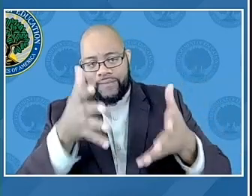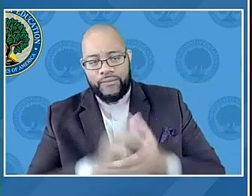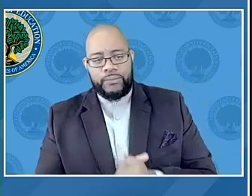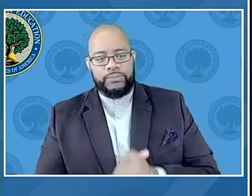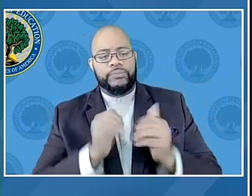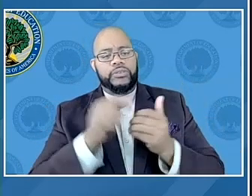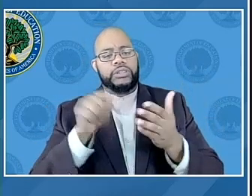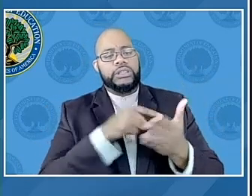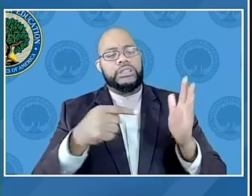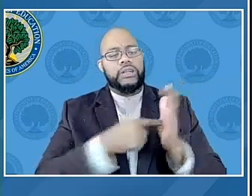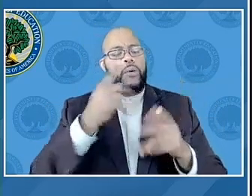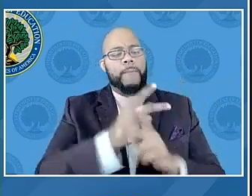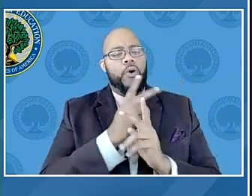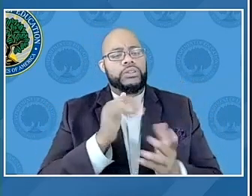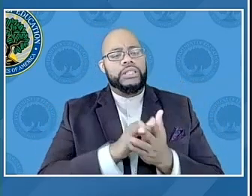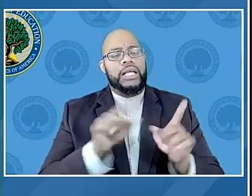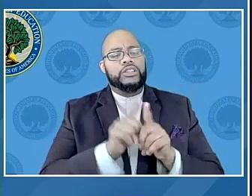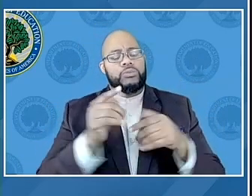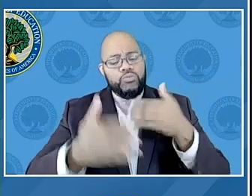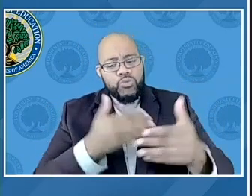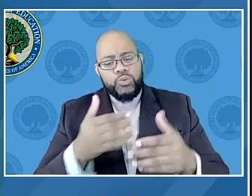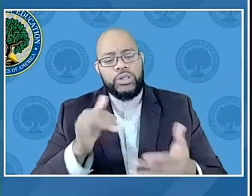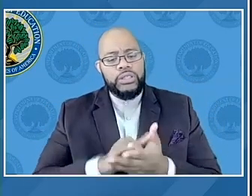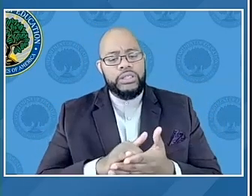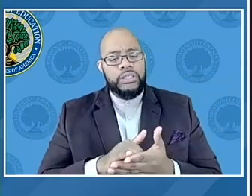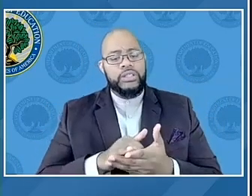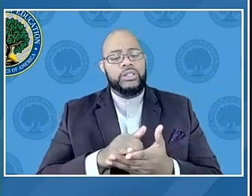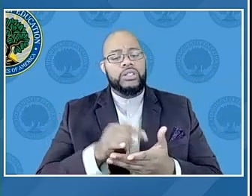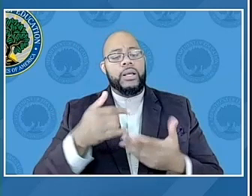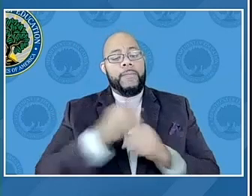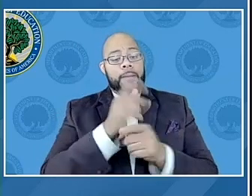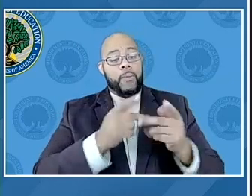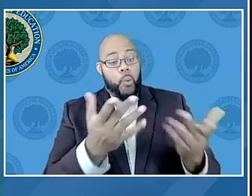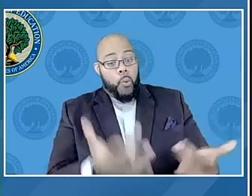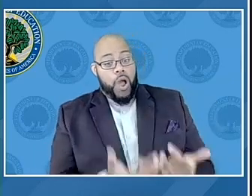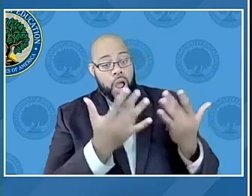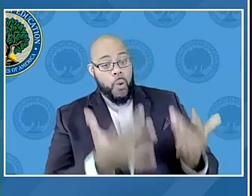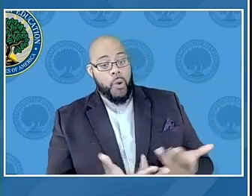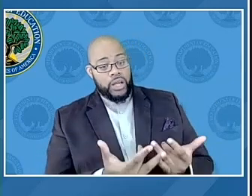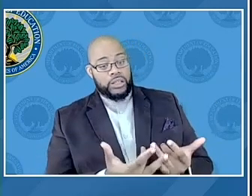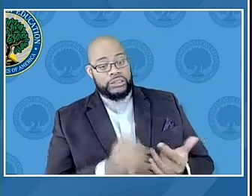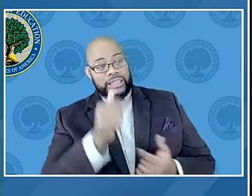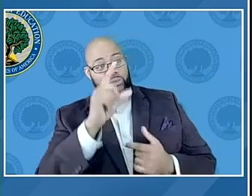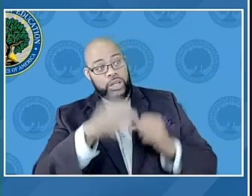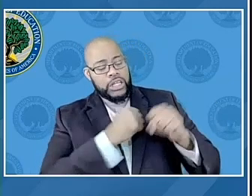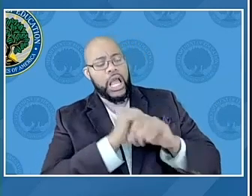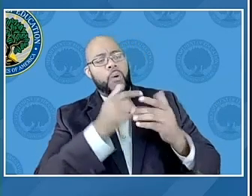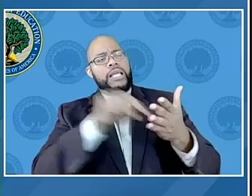borrowers as they move along? So rather than making folks wait 10 or 20 years, how do we cancel that debt maybe as